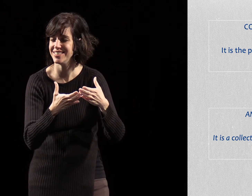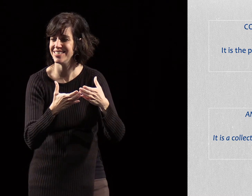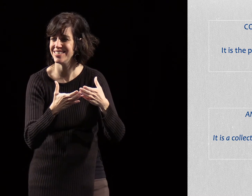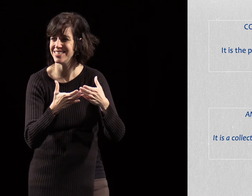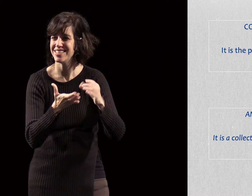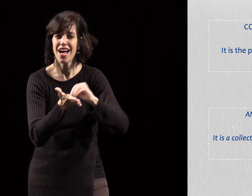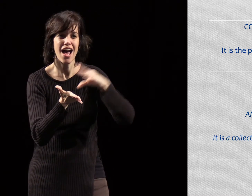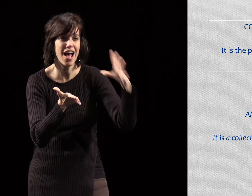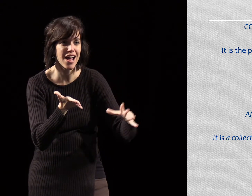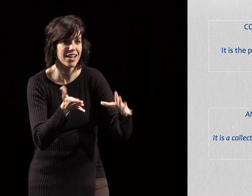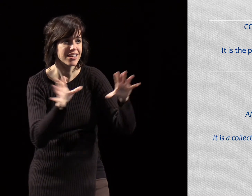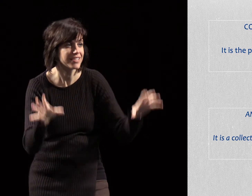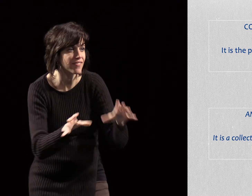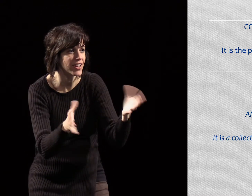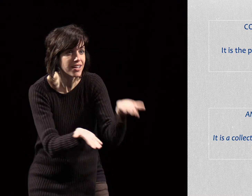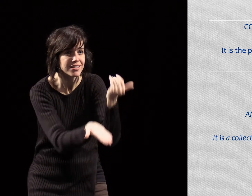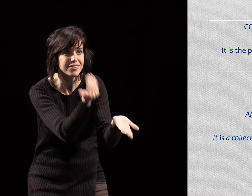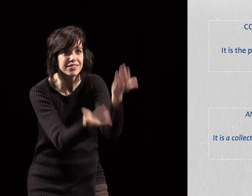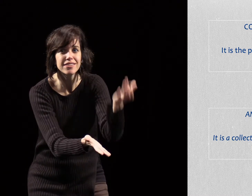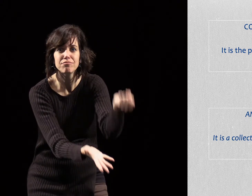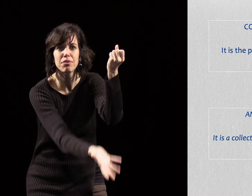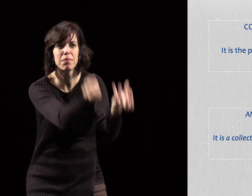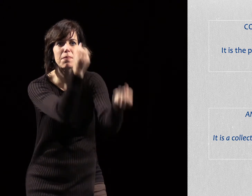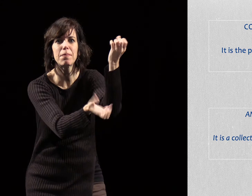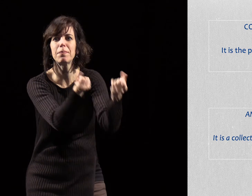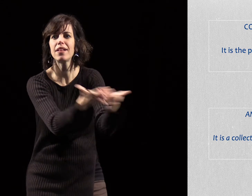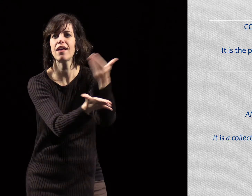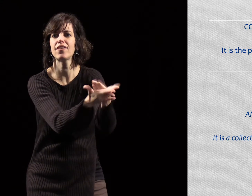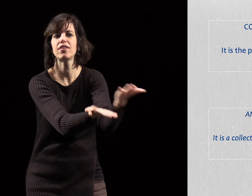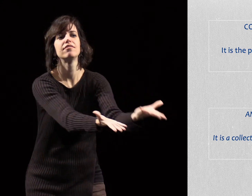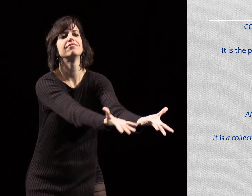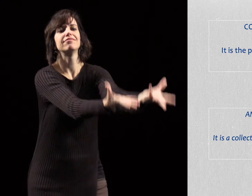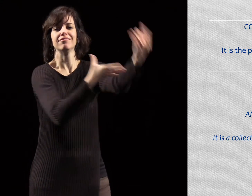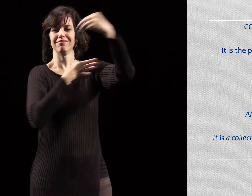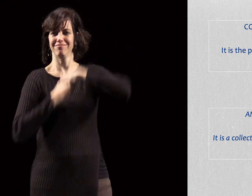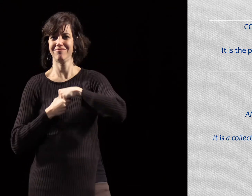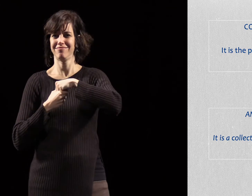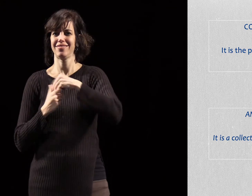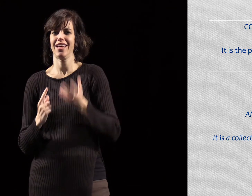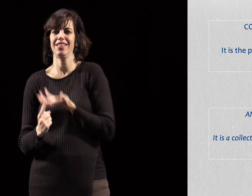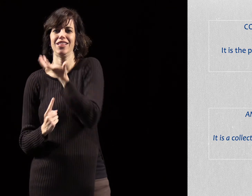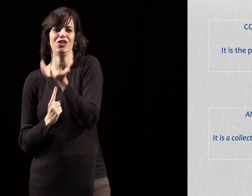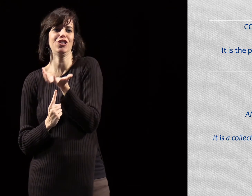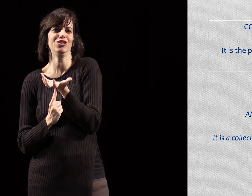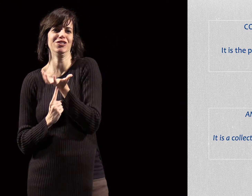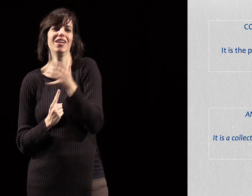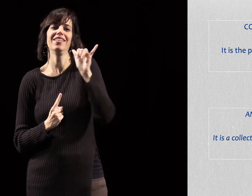videos from that or work from students from various class activities.